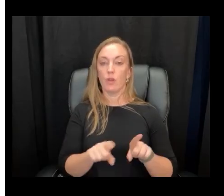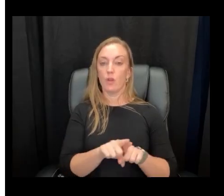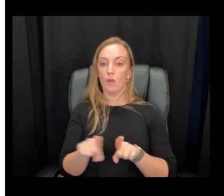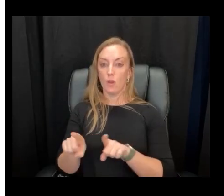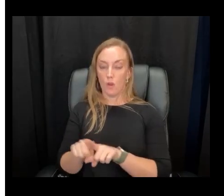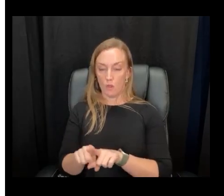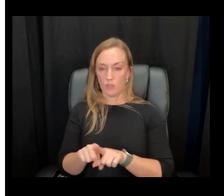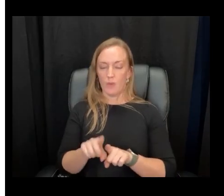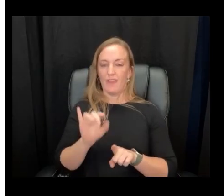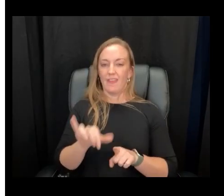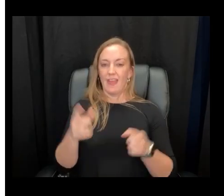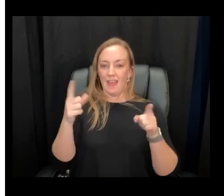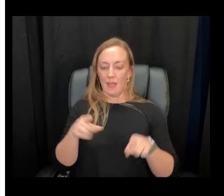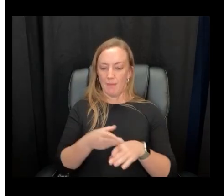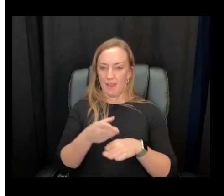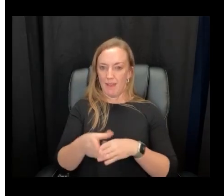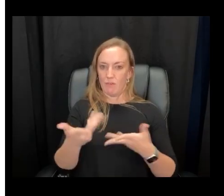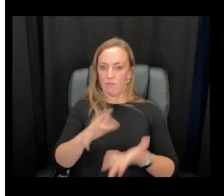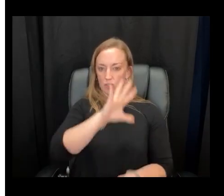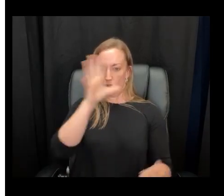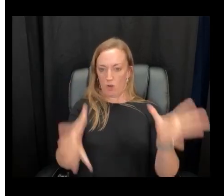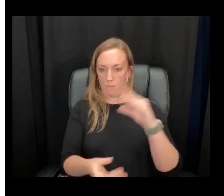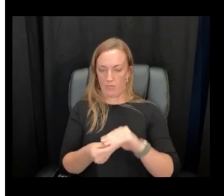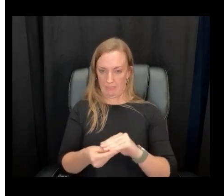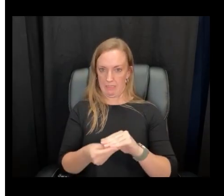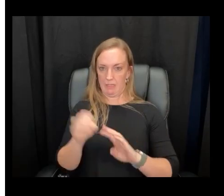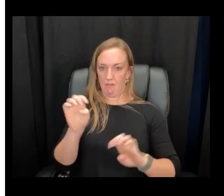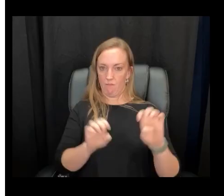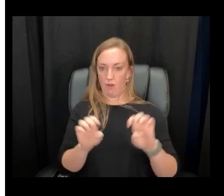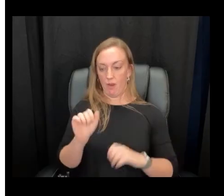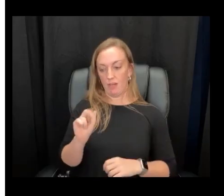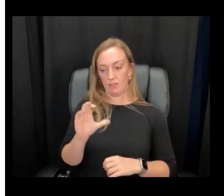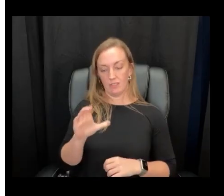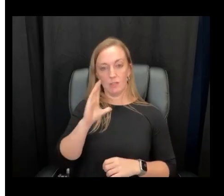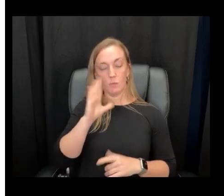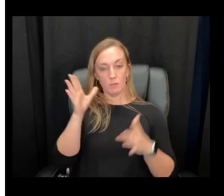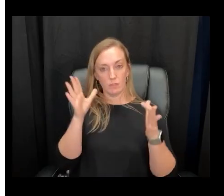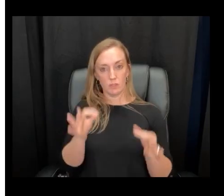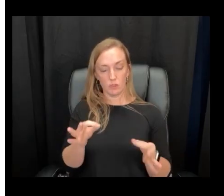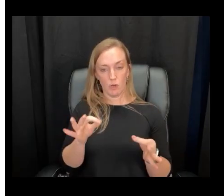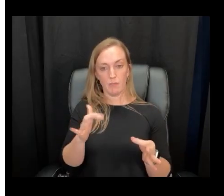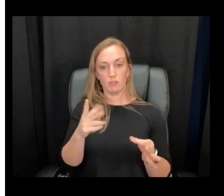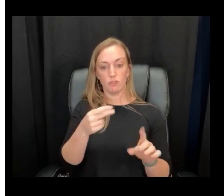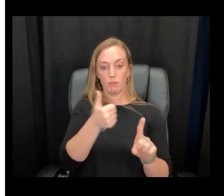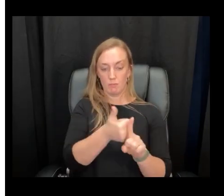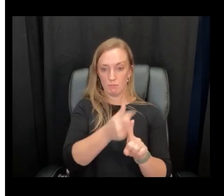also occurs after a comprehensive evaluation. The ARC determines whether the child is a child with